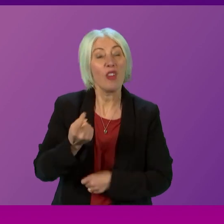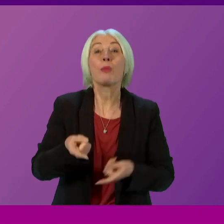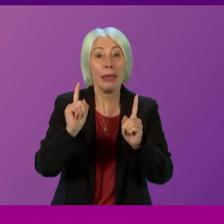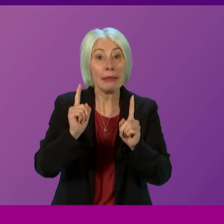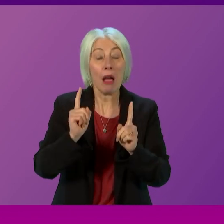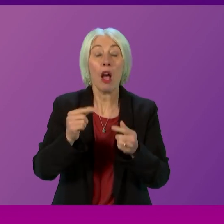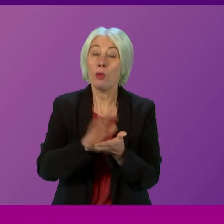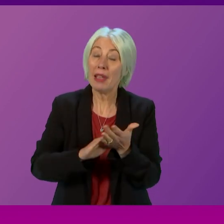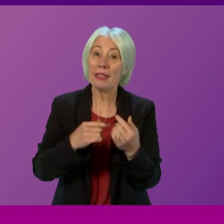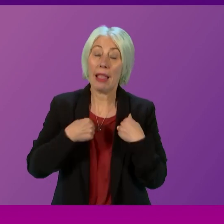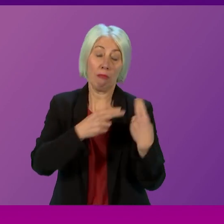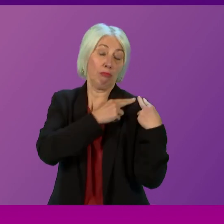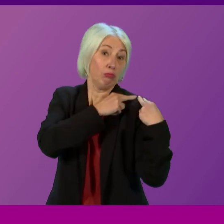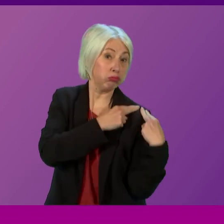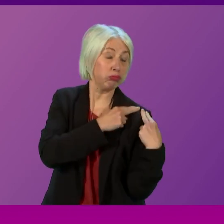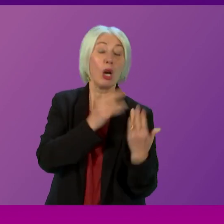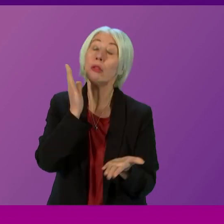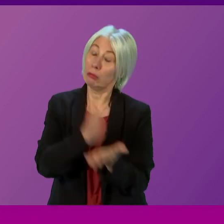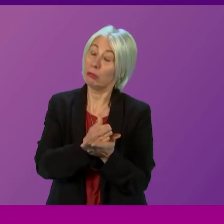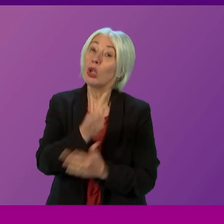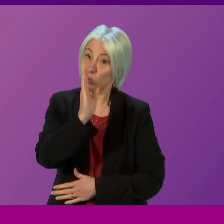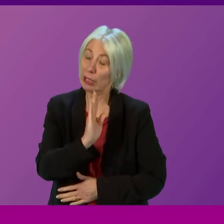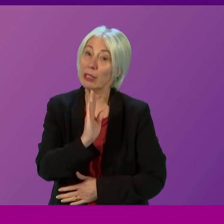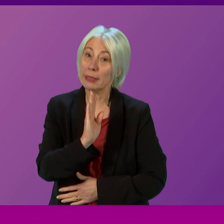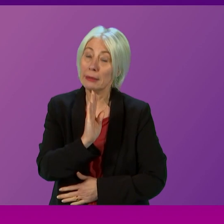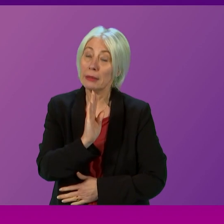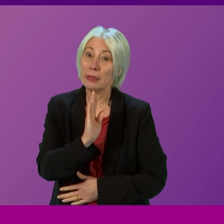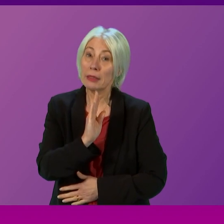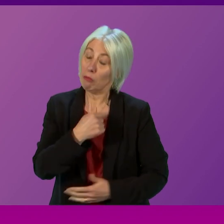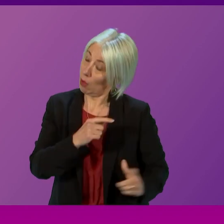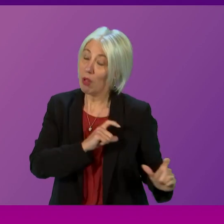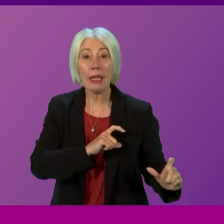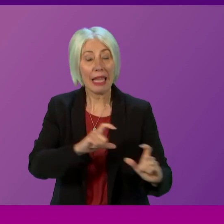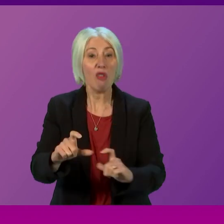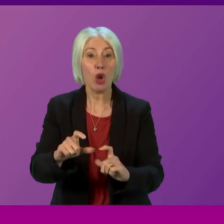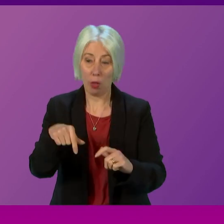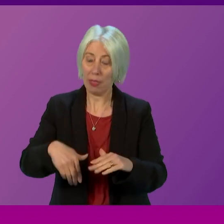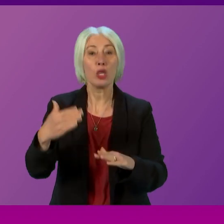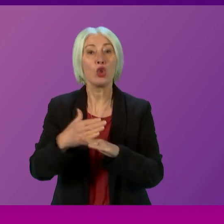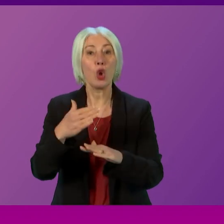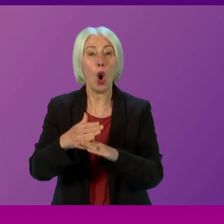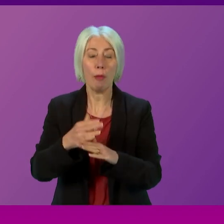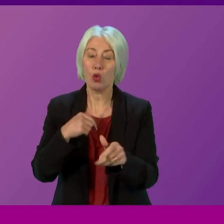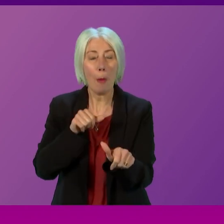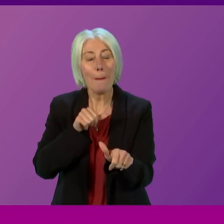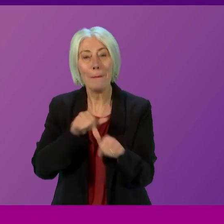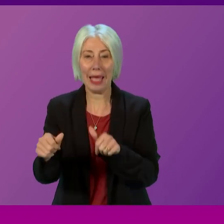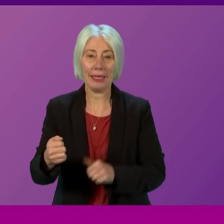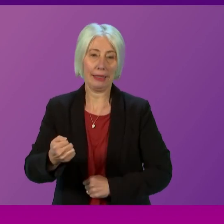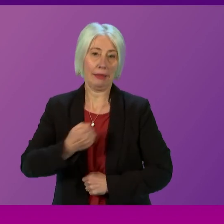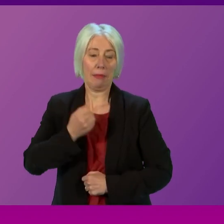responsibility very seriously and I will continue to do the job to the very best of my ability.